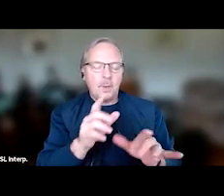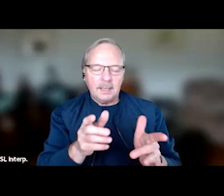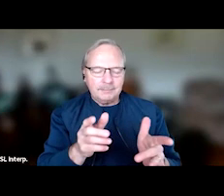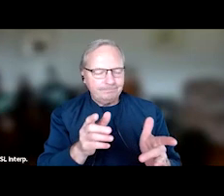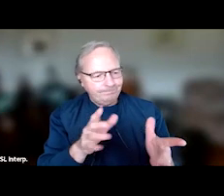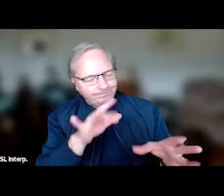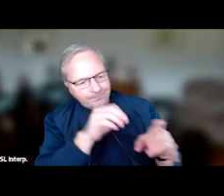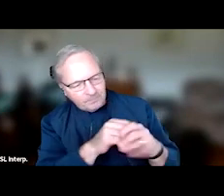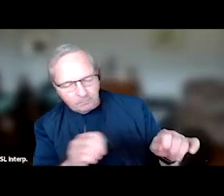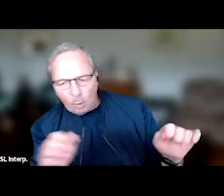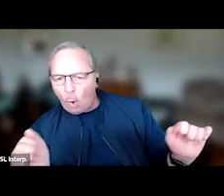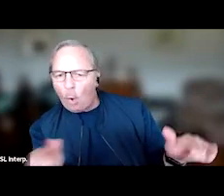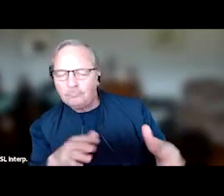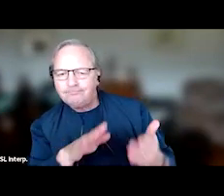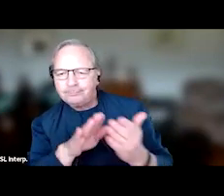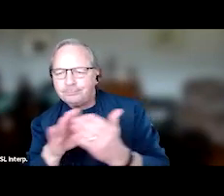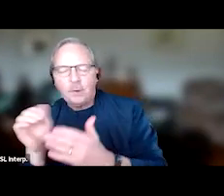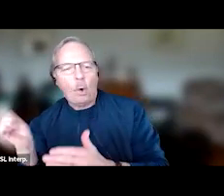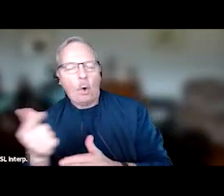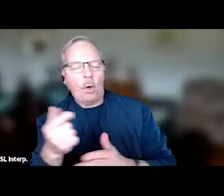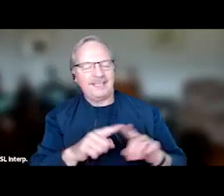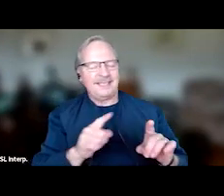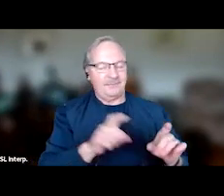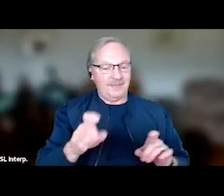all of the different needs that an individual has